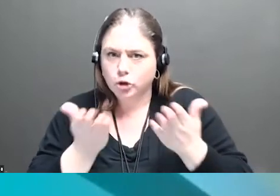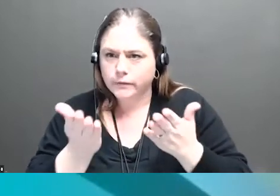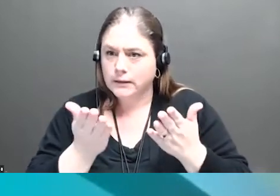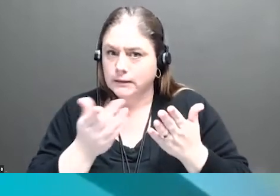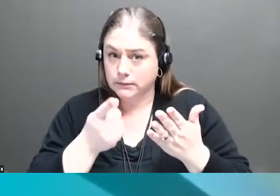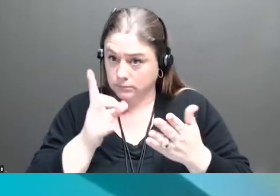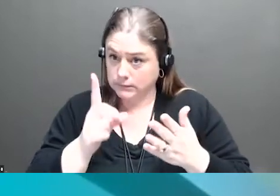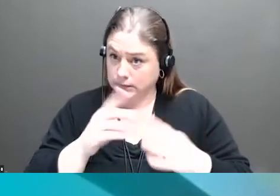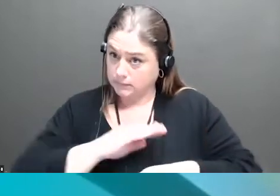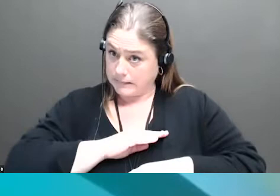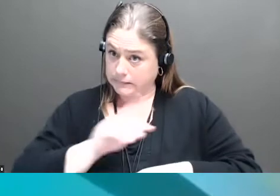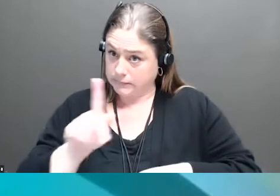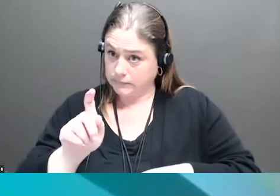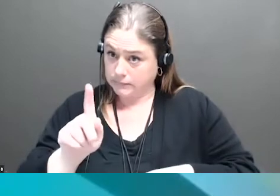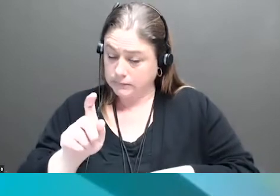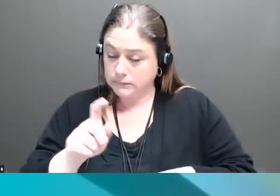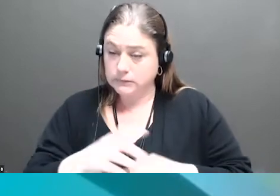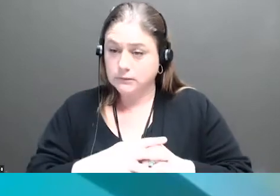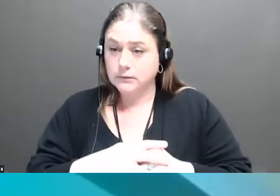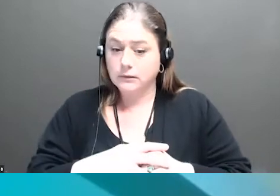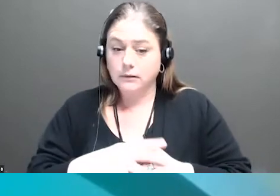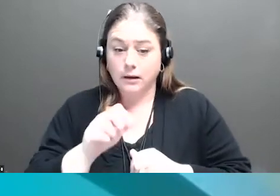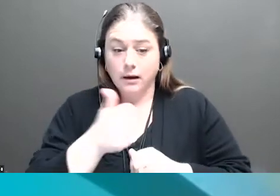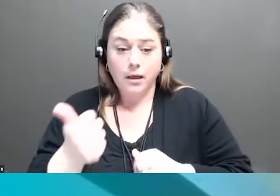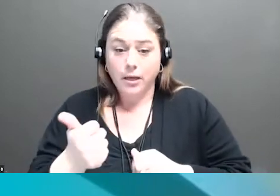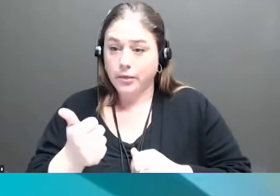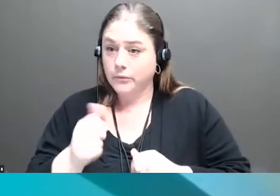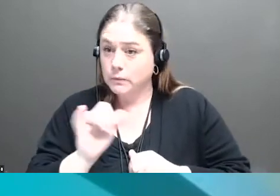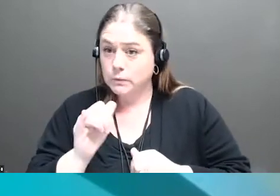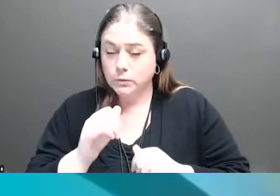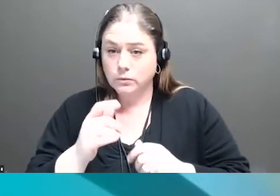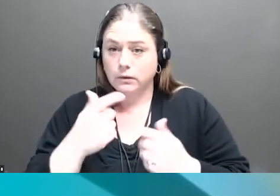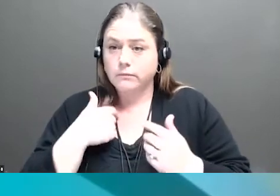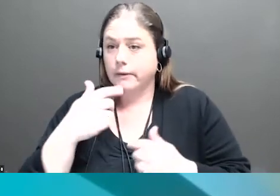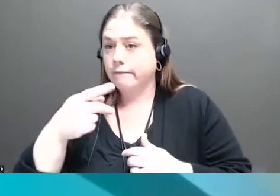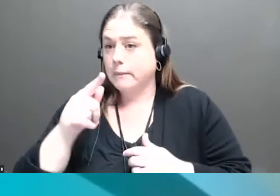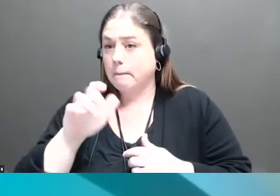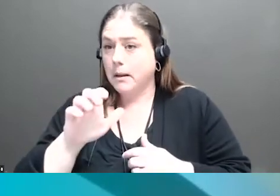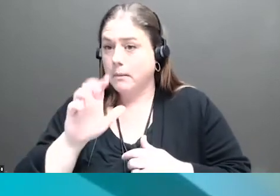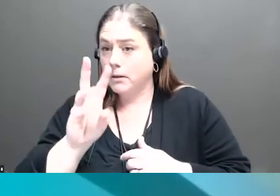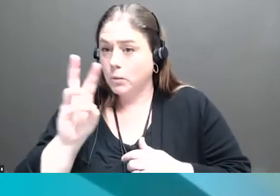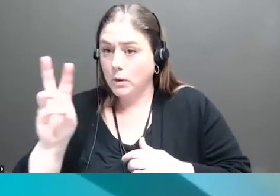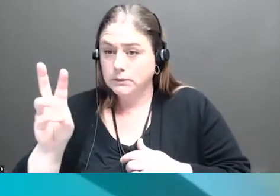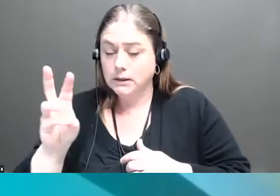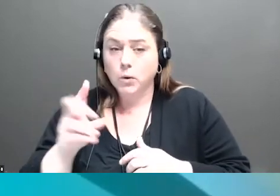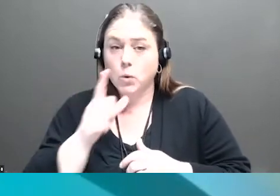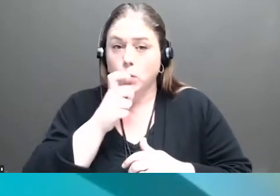suggestion was that why not have a public website where job seekers can give their feedback and